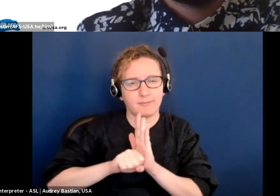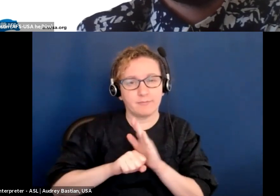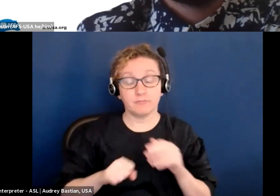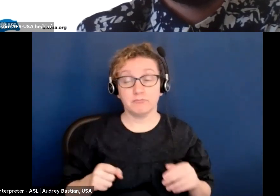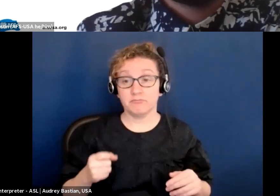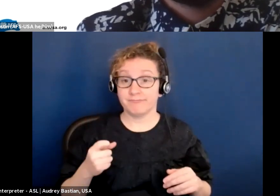was in the early